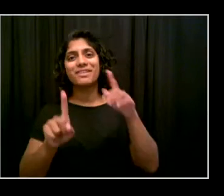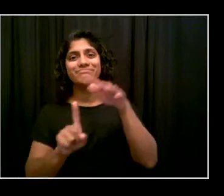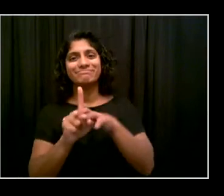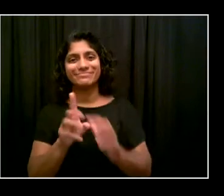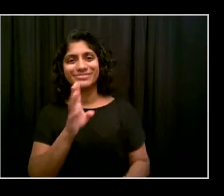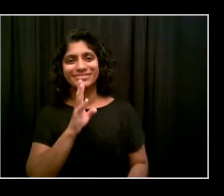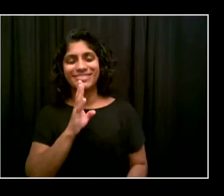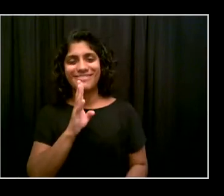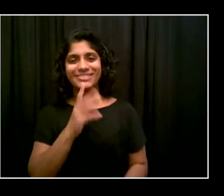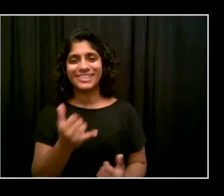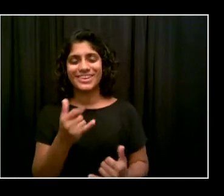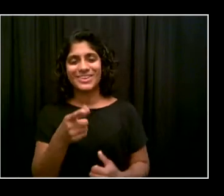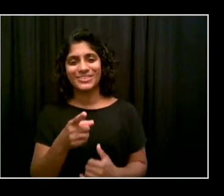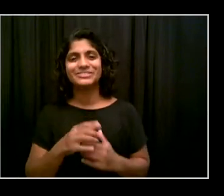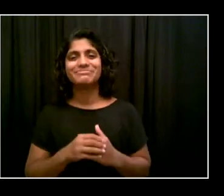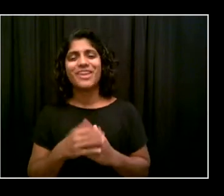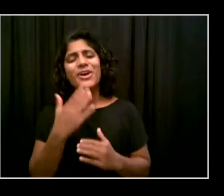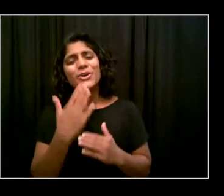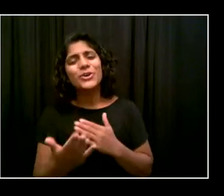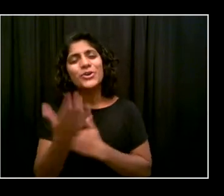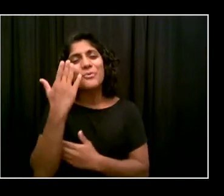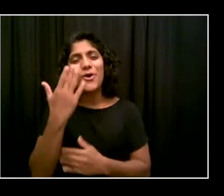IT'S A GRAET HONOR TO BE WORKING WITH YOU. I HAVE SAID